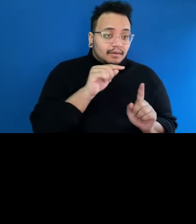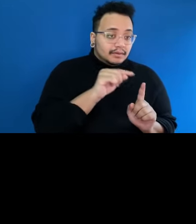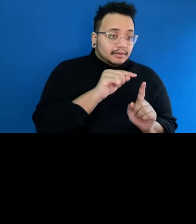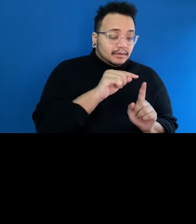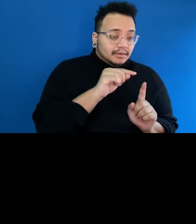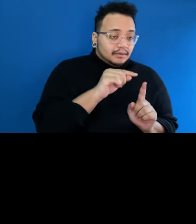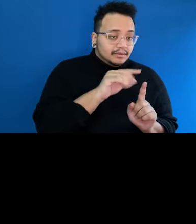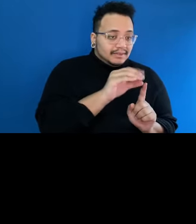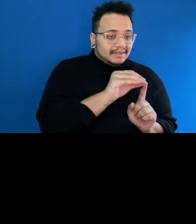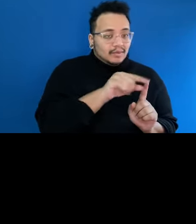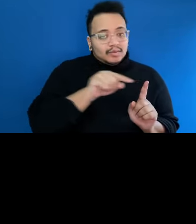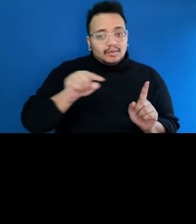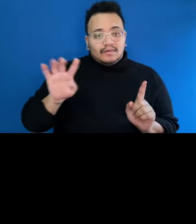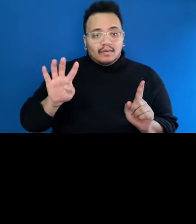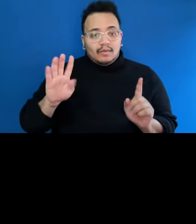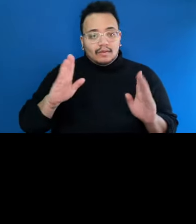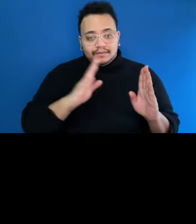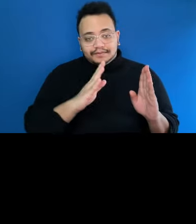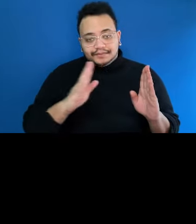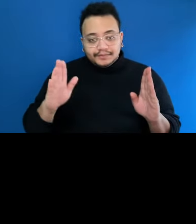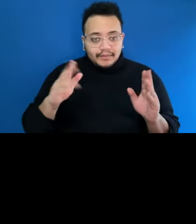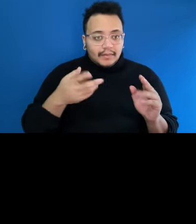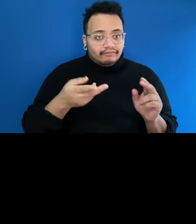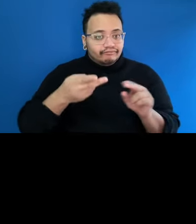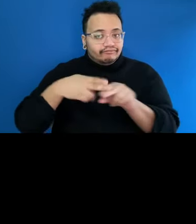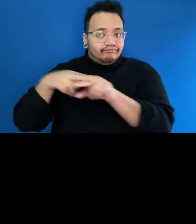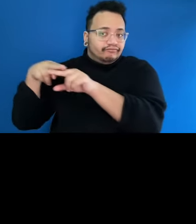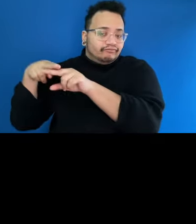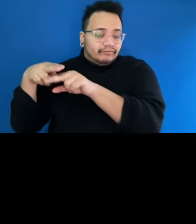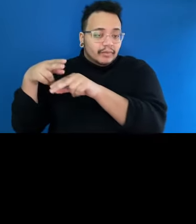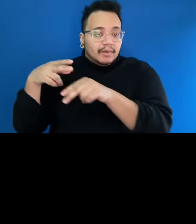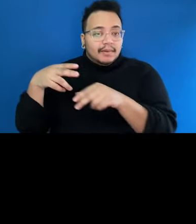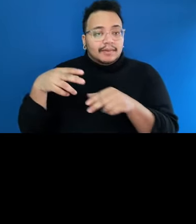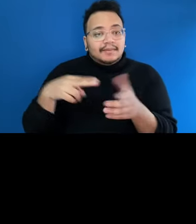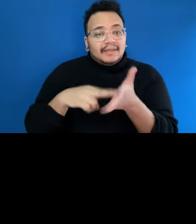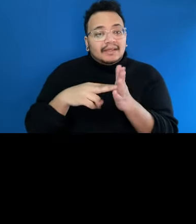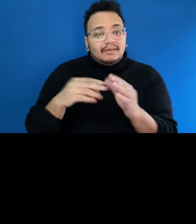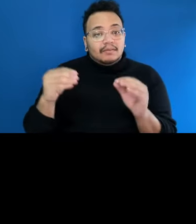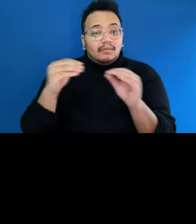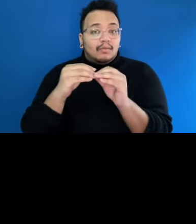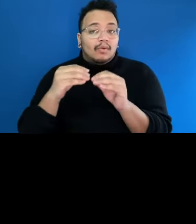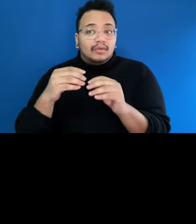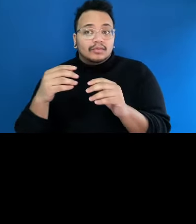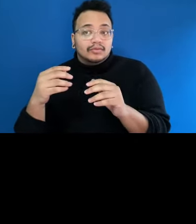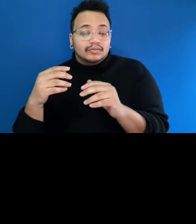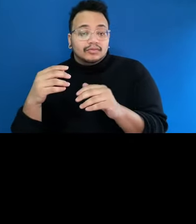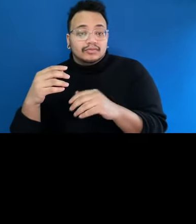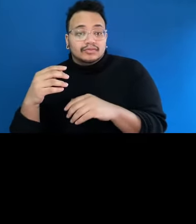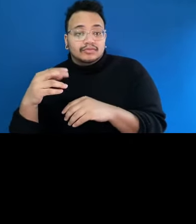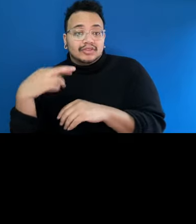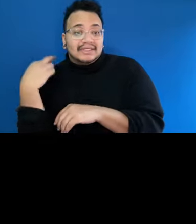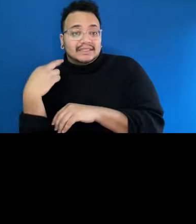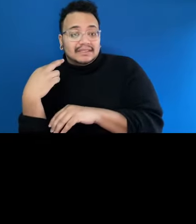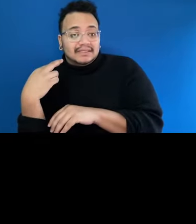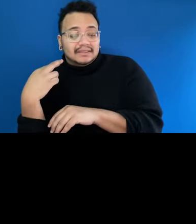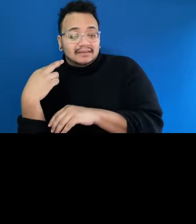every additional ACE someone had, the more at risk they were for the various health problems.